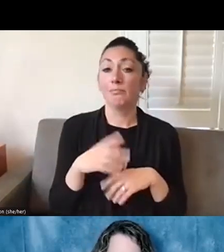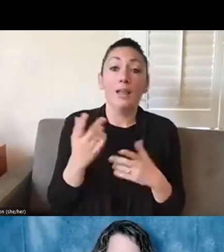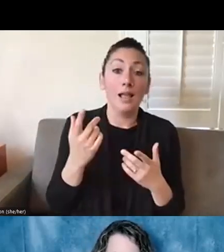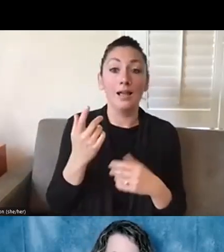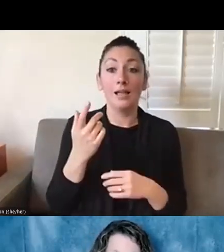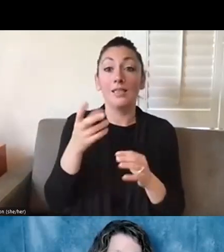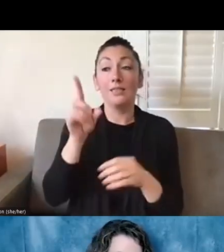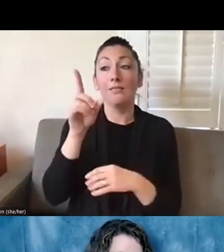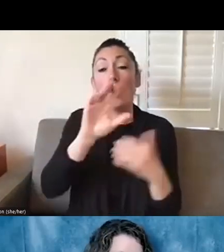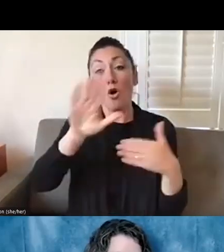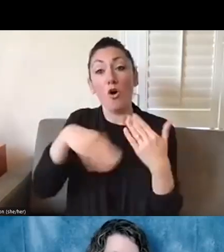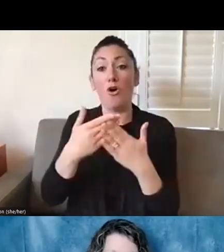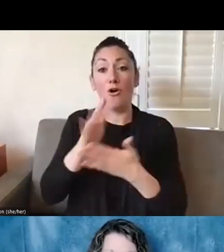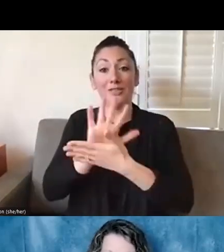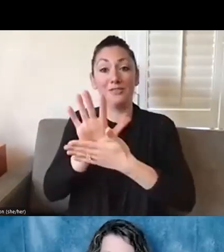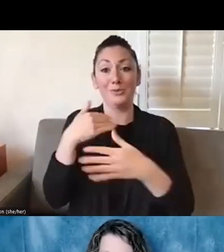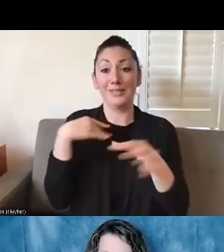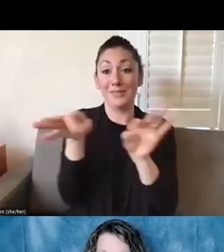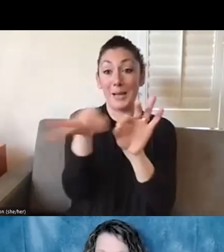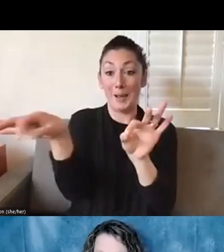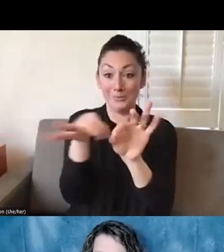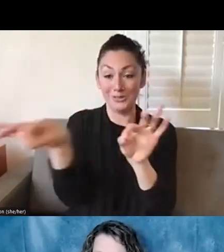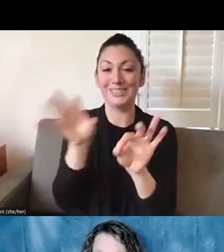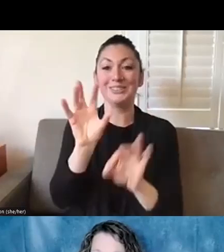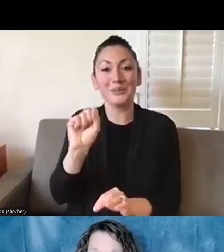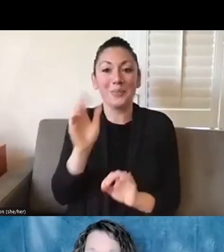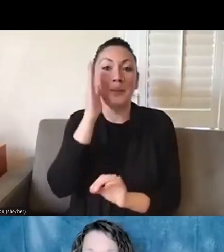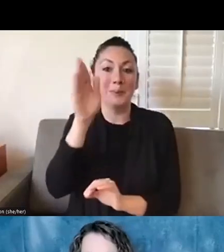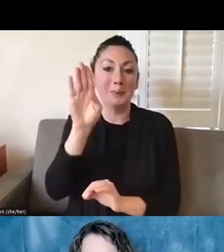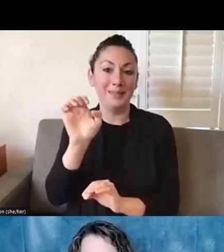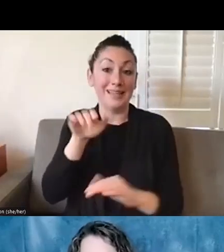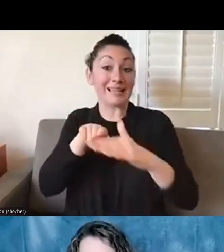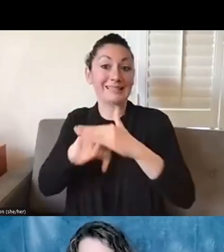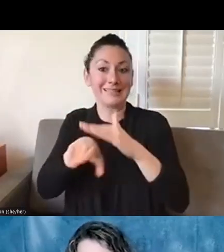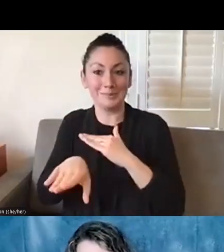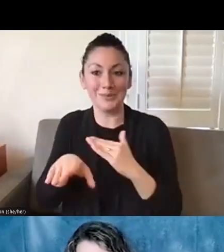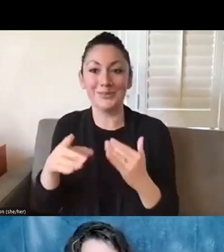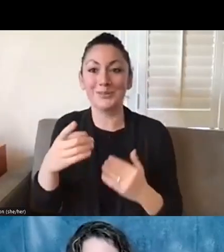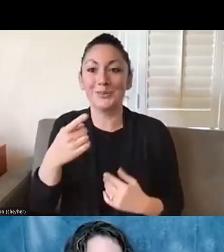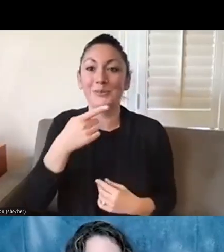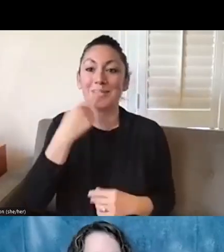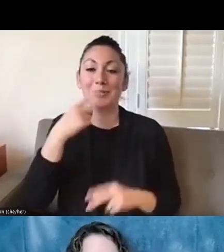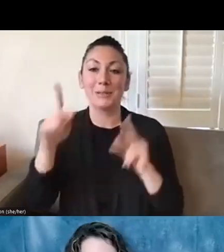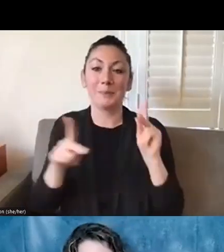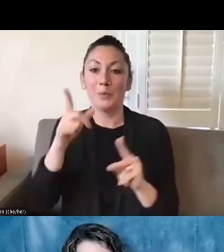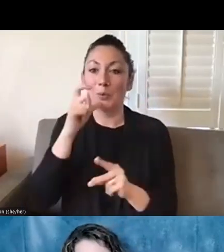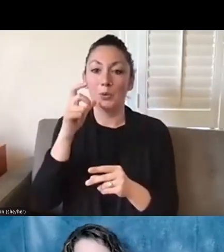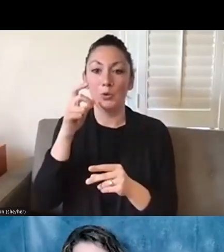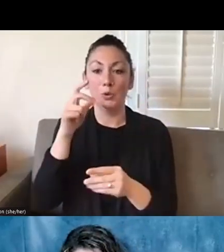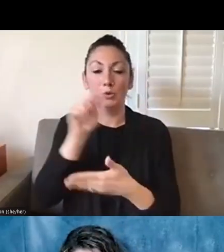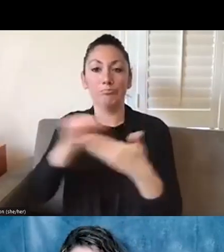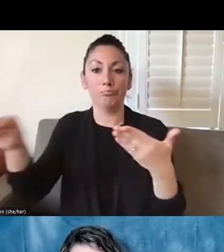you feel would be helpful. All of the videos are captioned so they will be accessible to people who